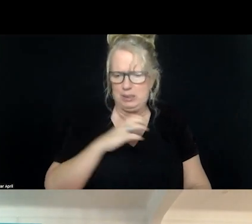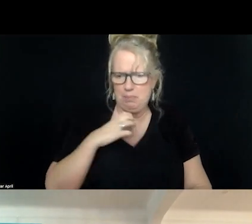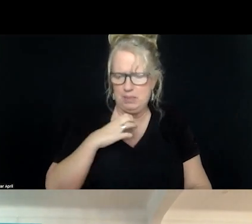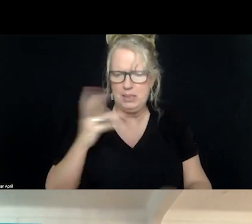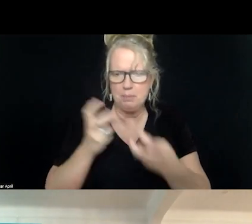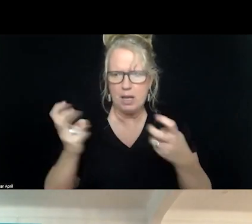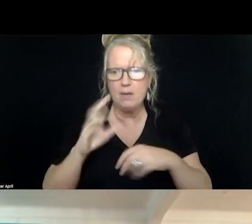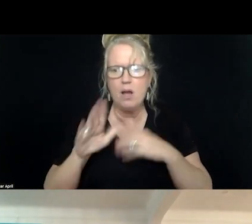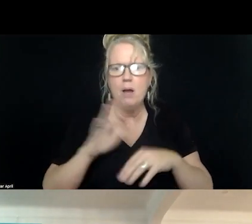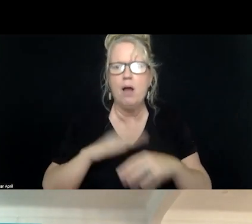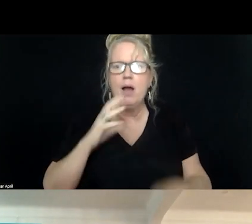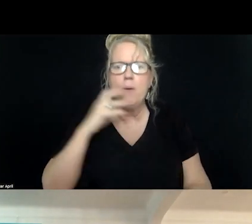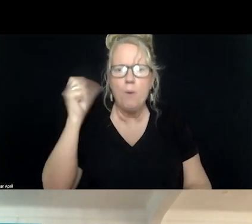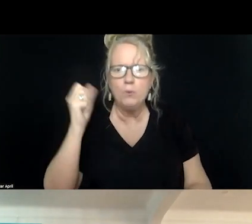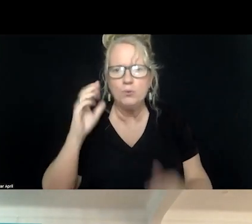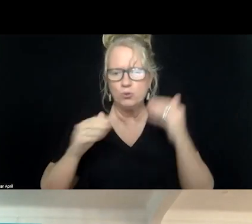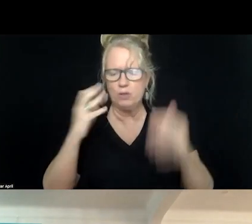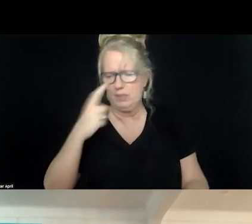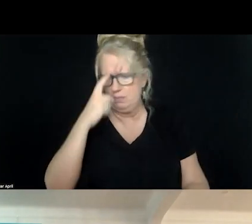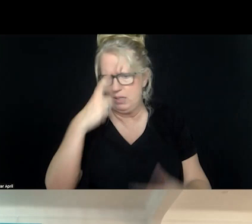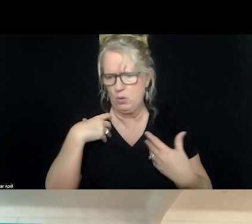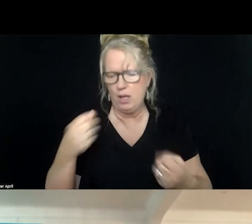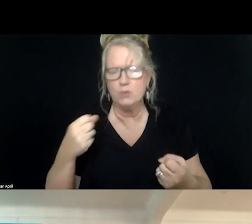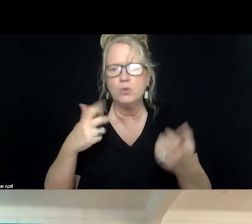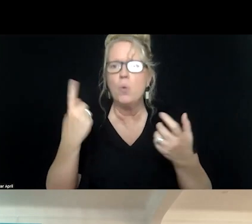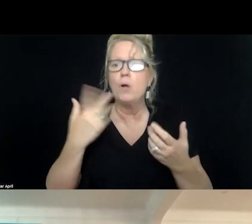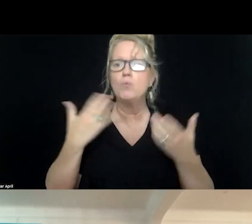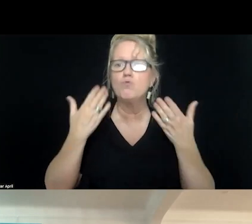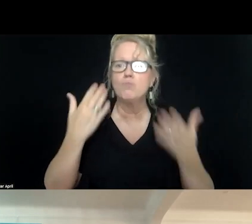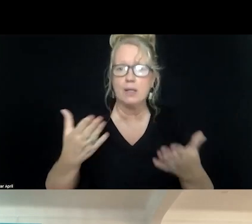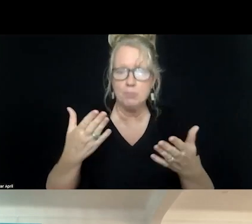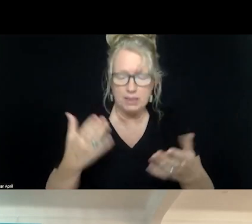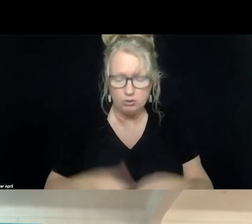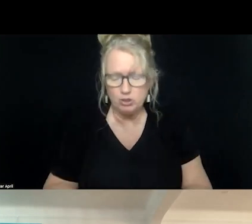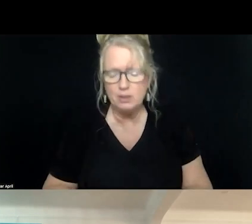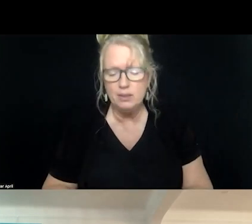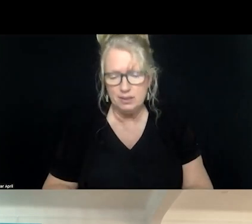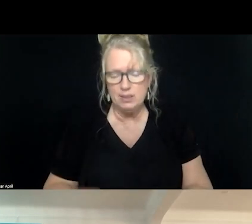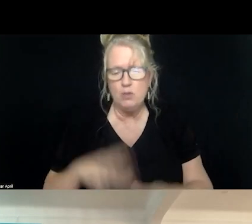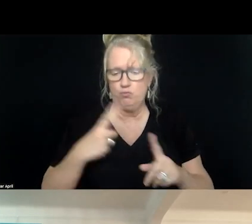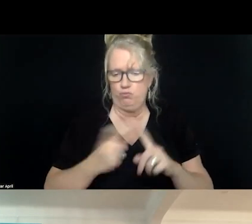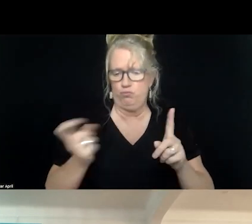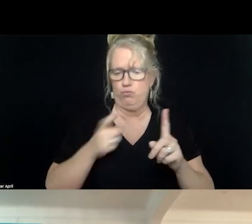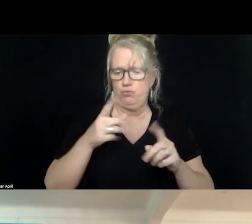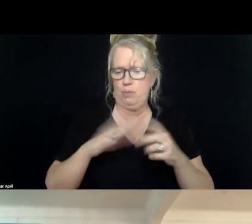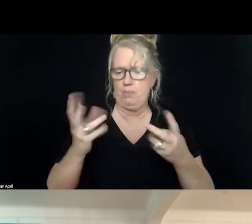OLDER ADULTS AND MENTAL HEALTH. ONE OF THE RECOMMENDATIONS THAT CAME OUT OF THAT PANEL DISCUSSION